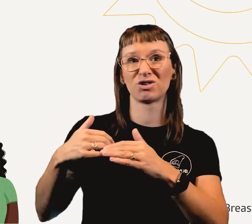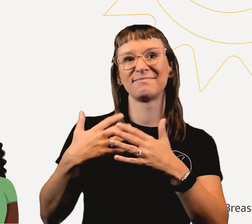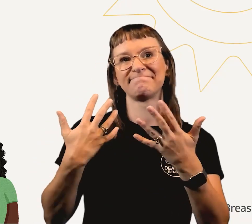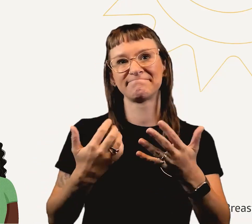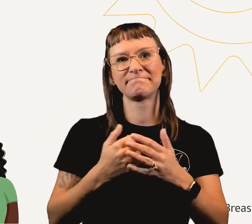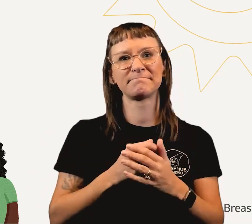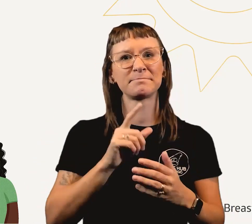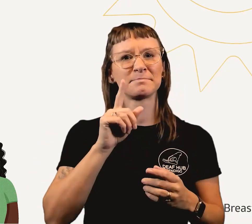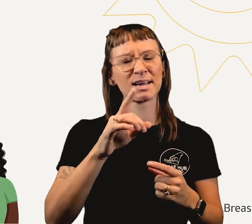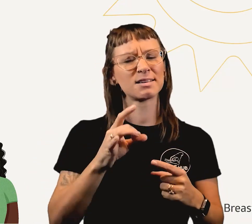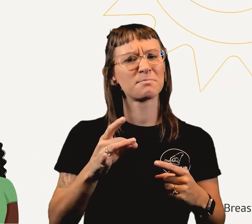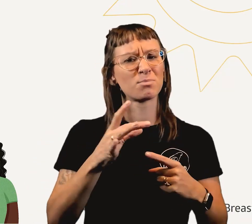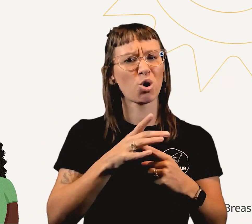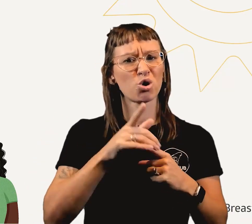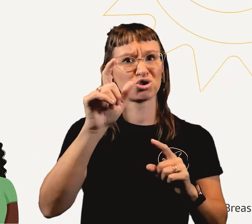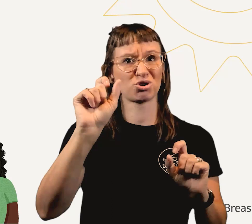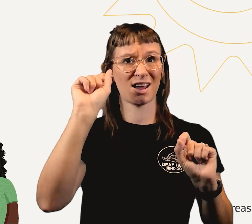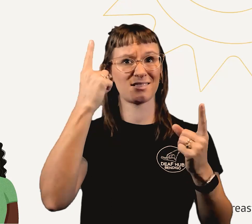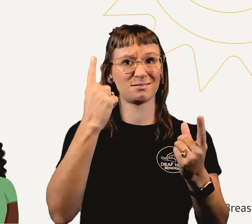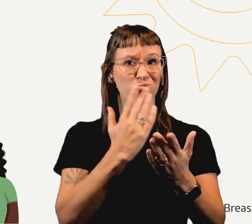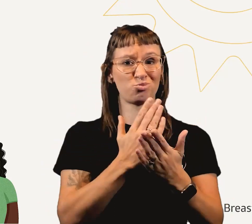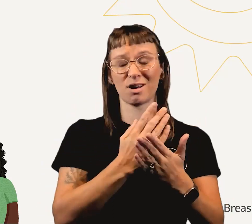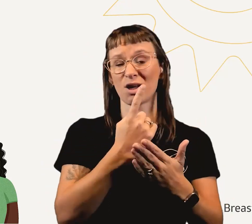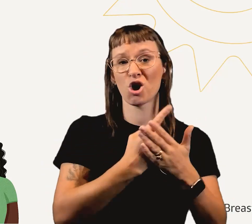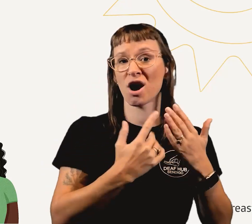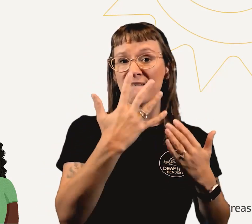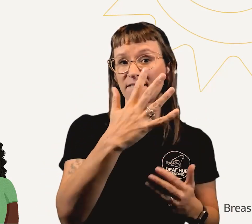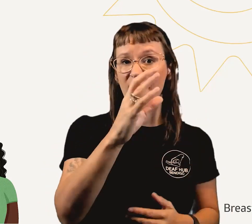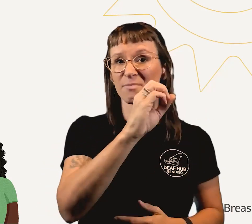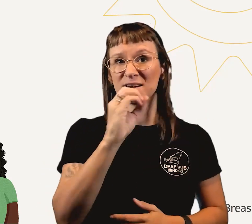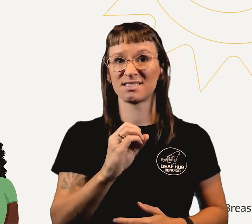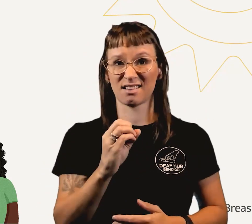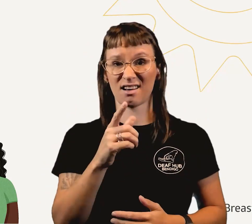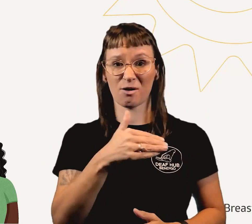woman's risk of breast cancer is higher if she has a family history. BUT it's important to note that